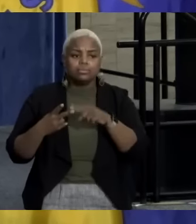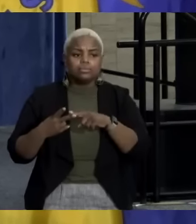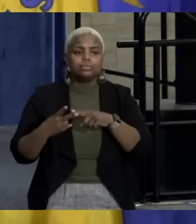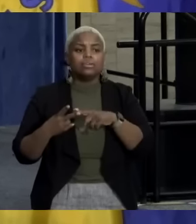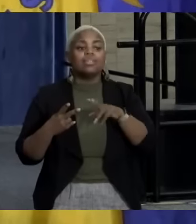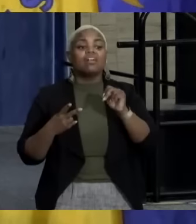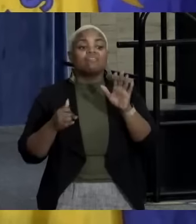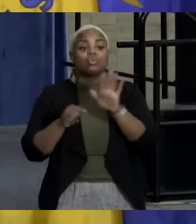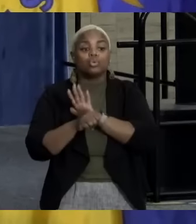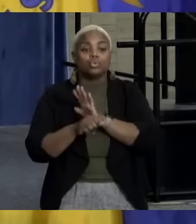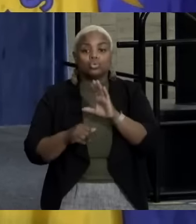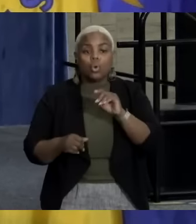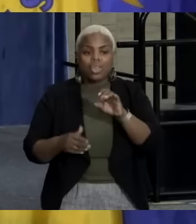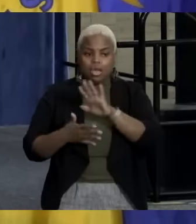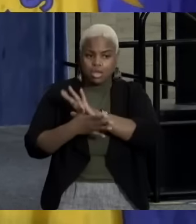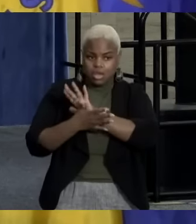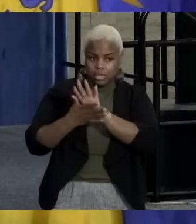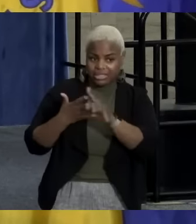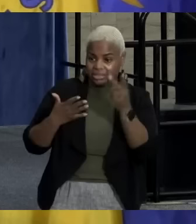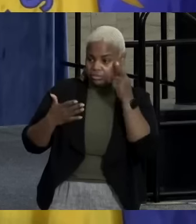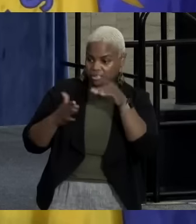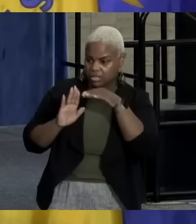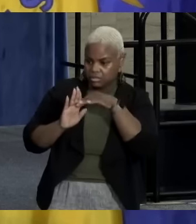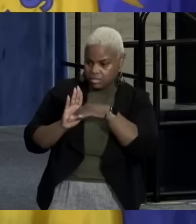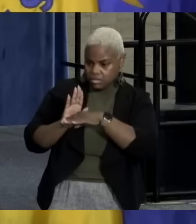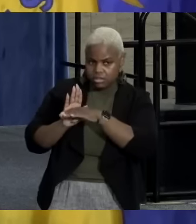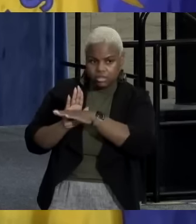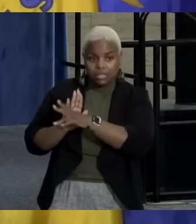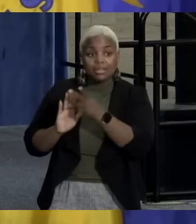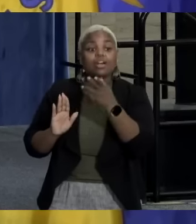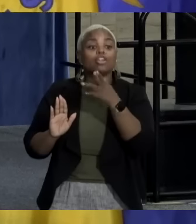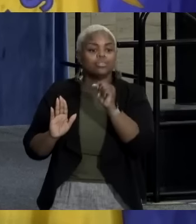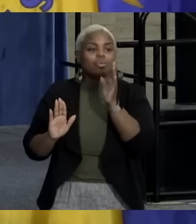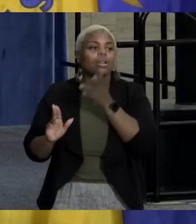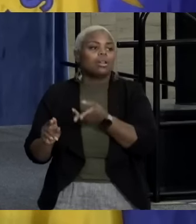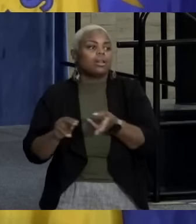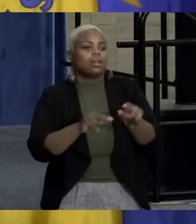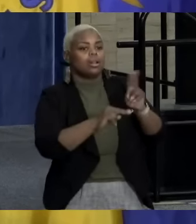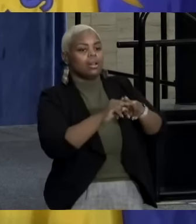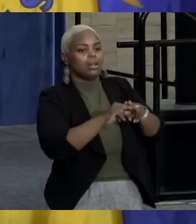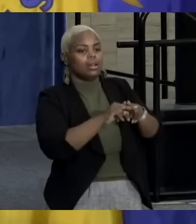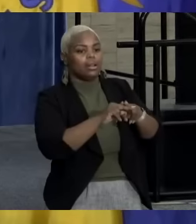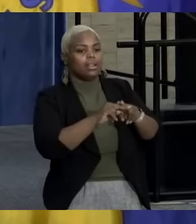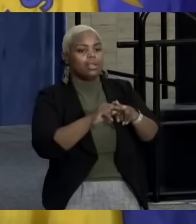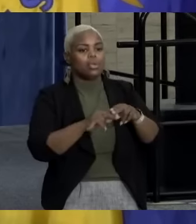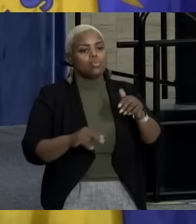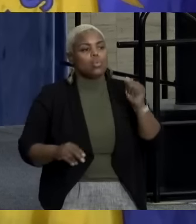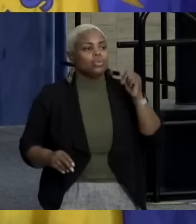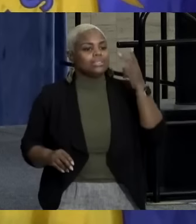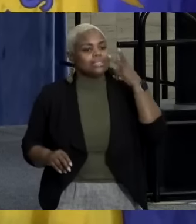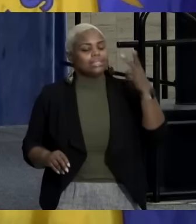You will not really see much medroxyprogesterone acetate, which is the form of progesterone used